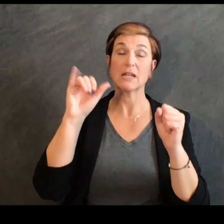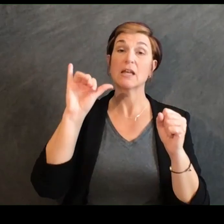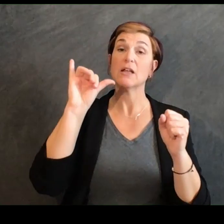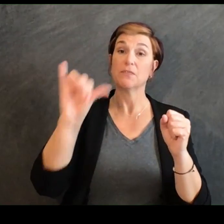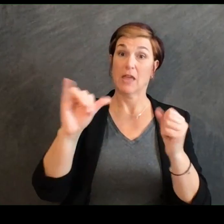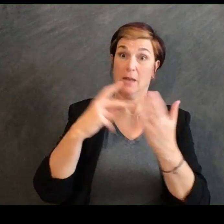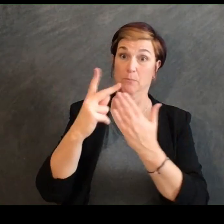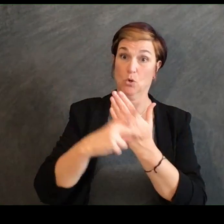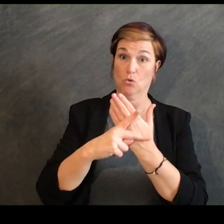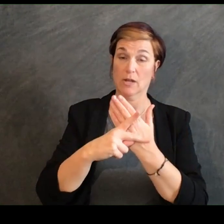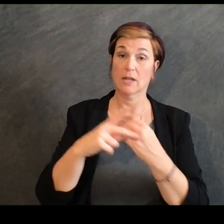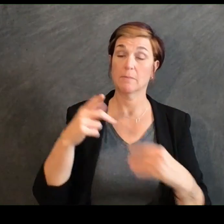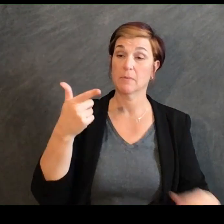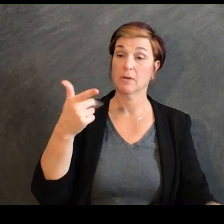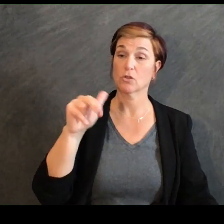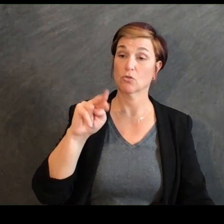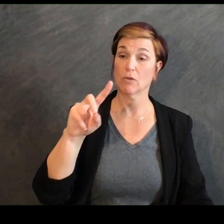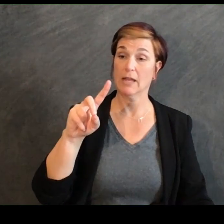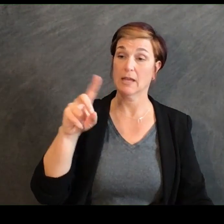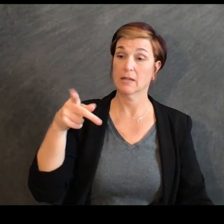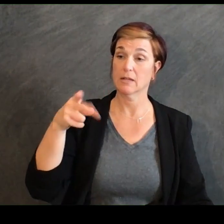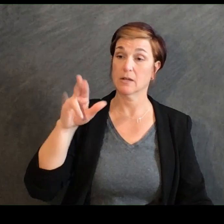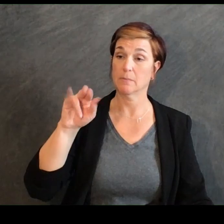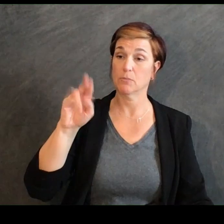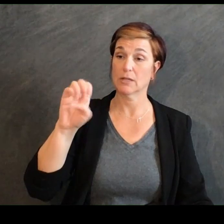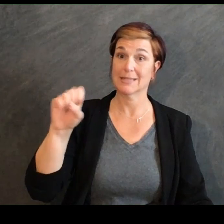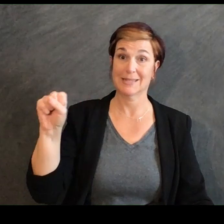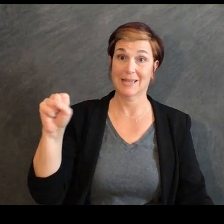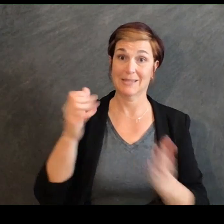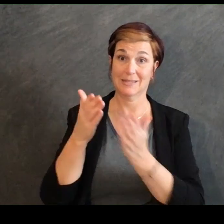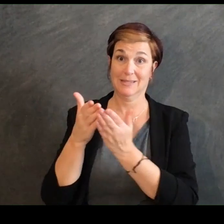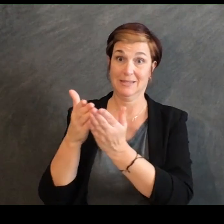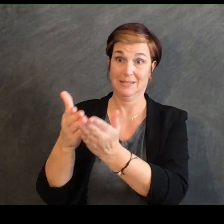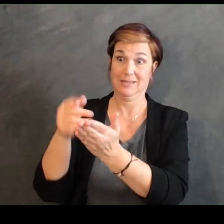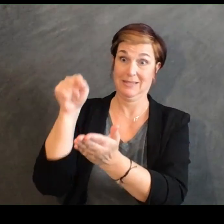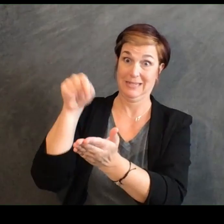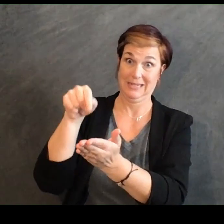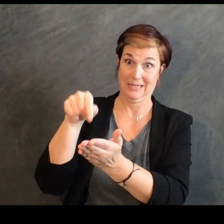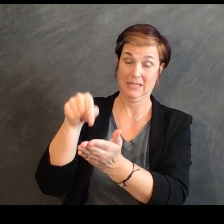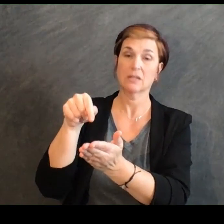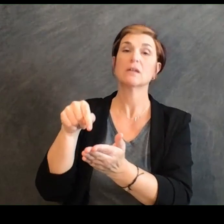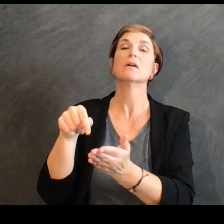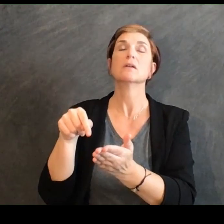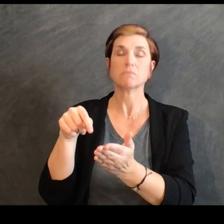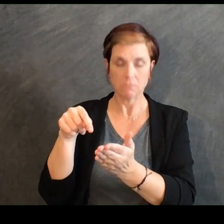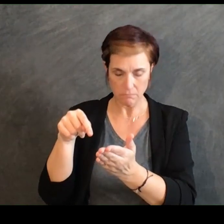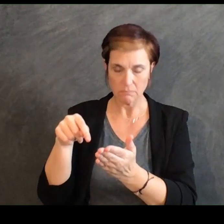is continuing to be administered in a highest standards orderly way as the